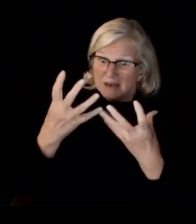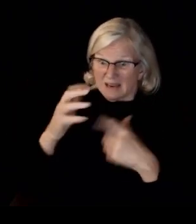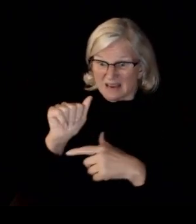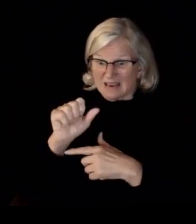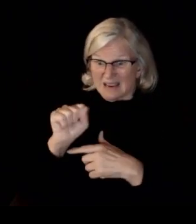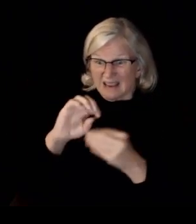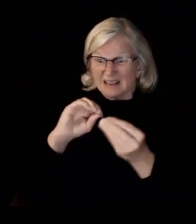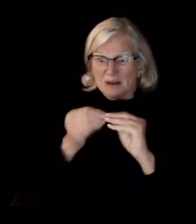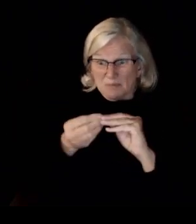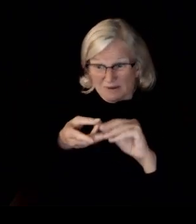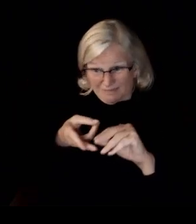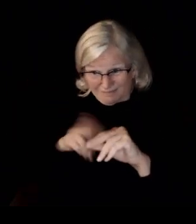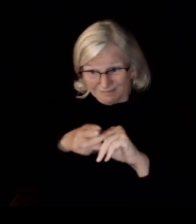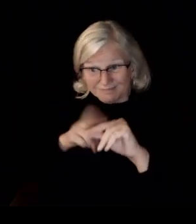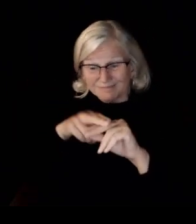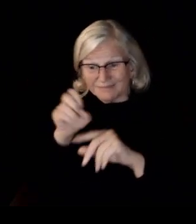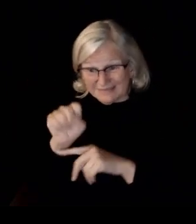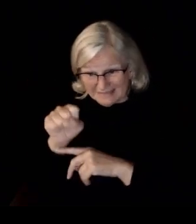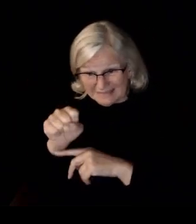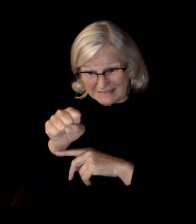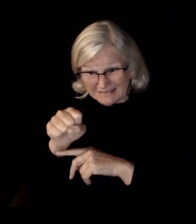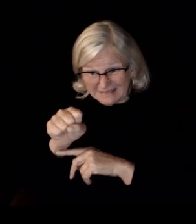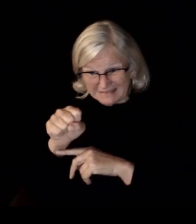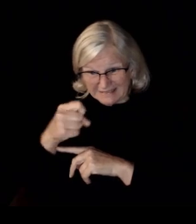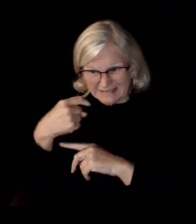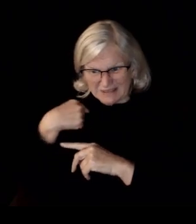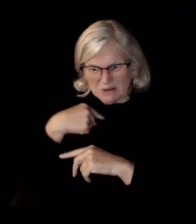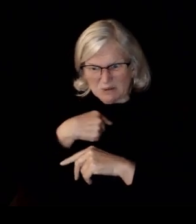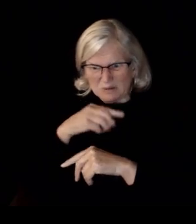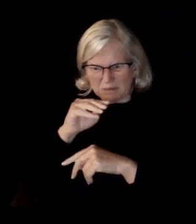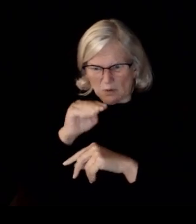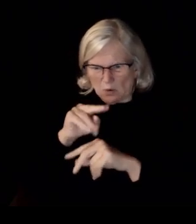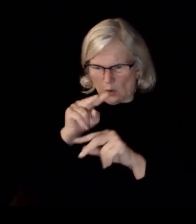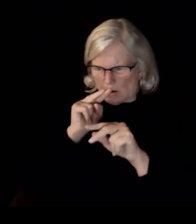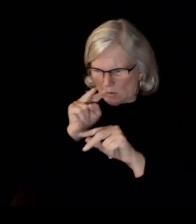and certainly stay on top of analyzing what is going on and what we can trace that case